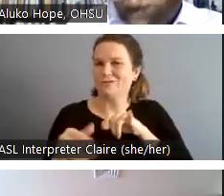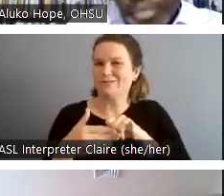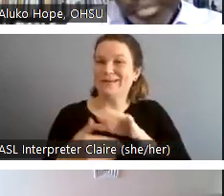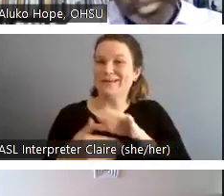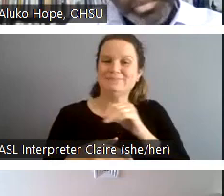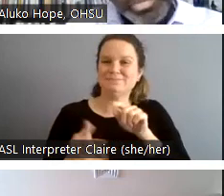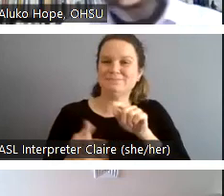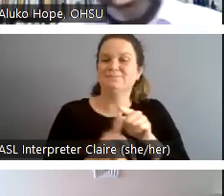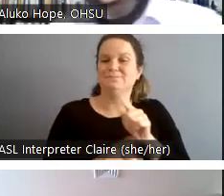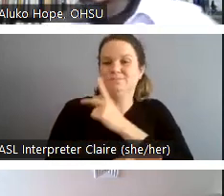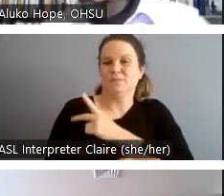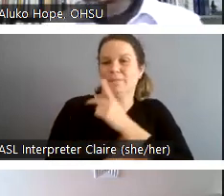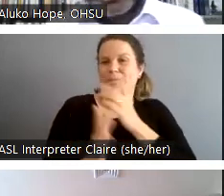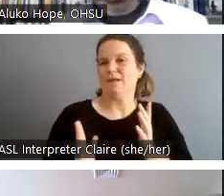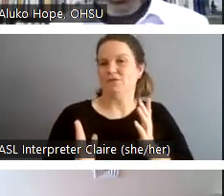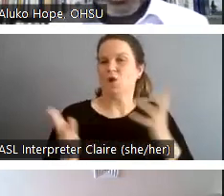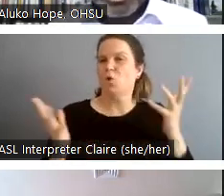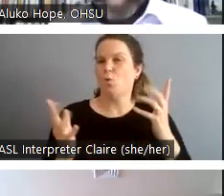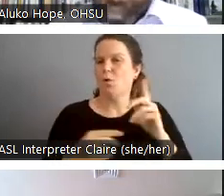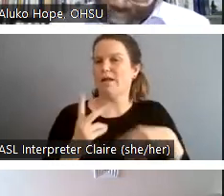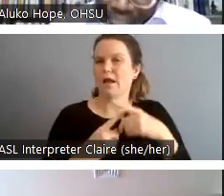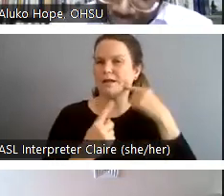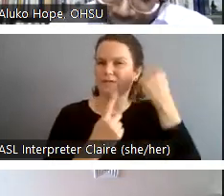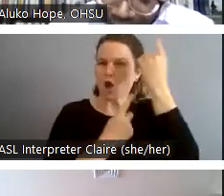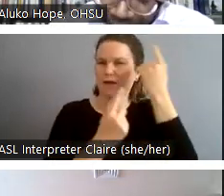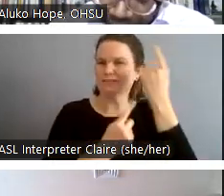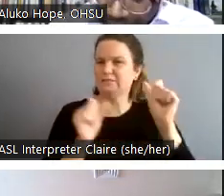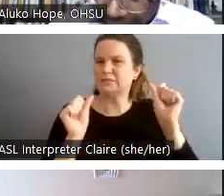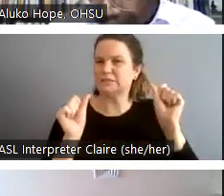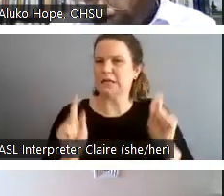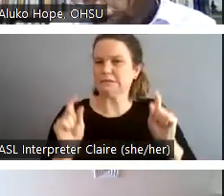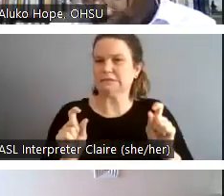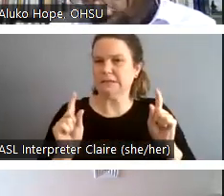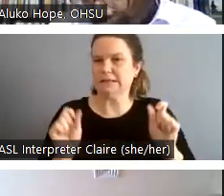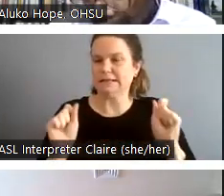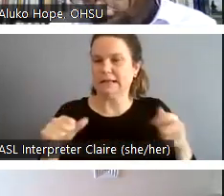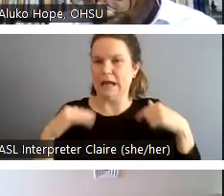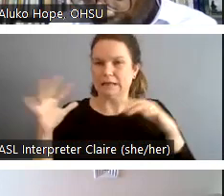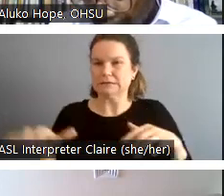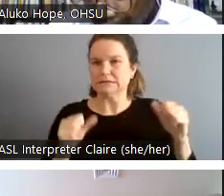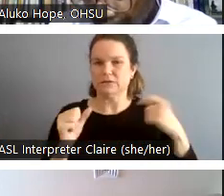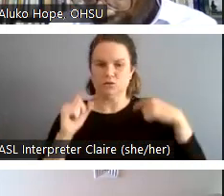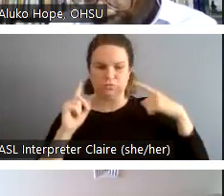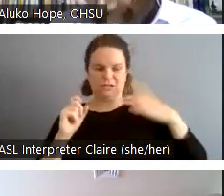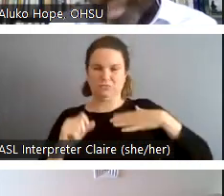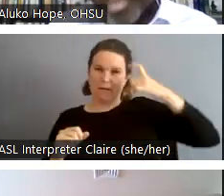patient, what sort of cognitive testing